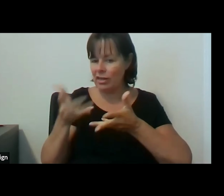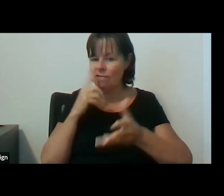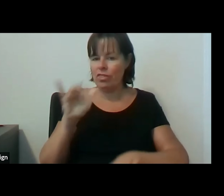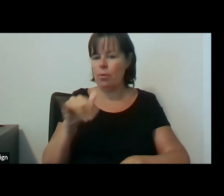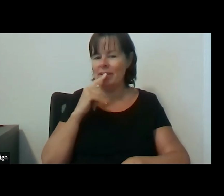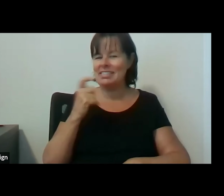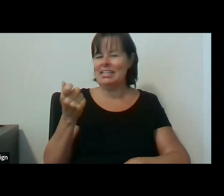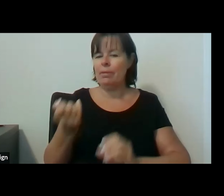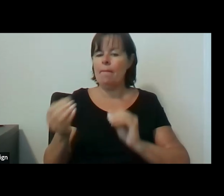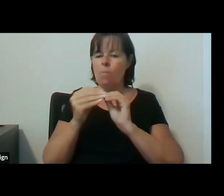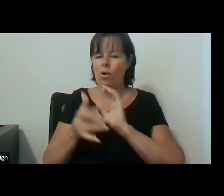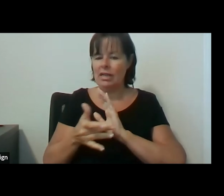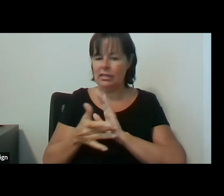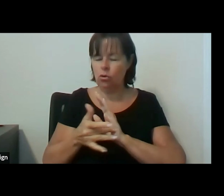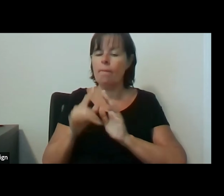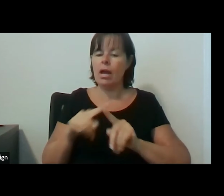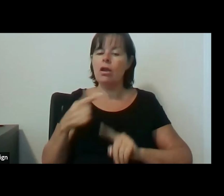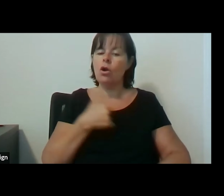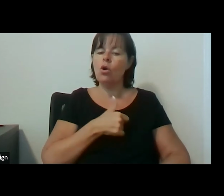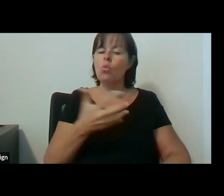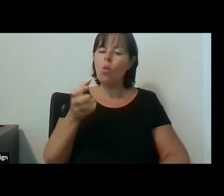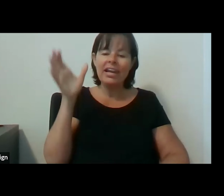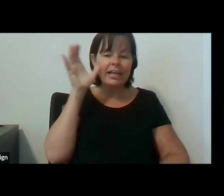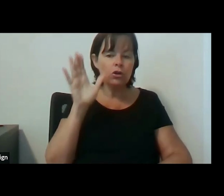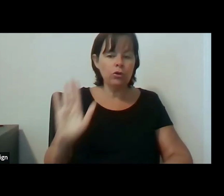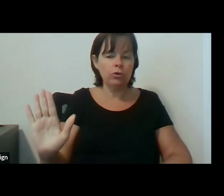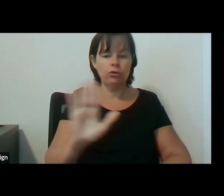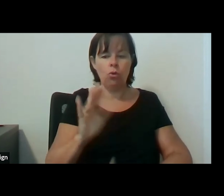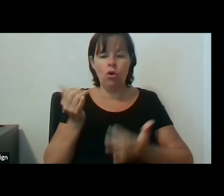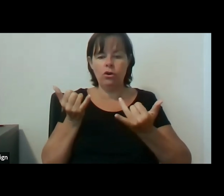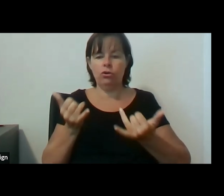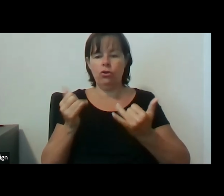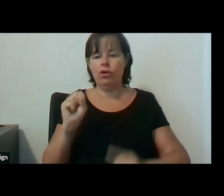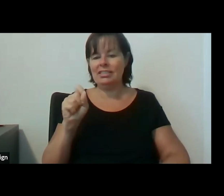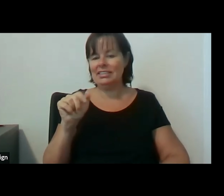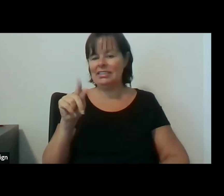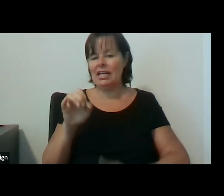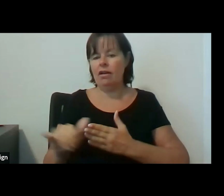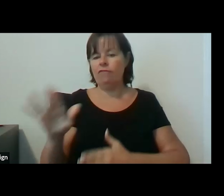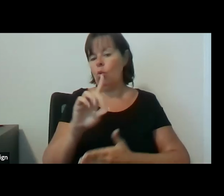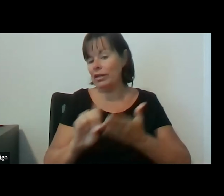technical we want to hear y'all's um current state of your design systems we want to hear what you